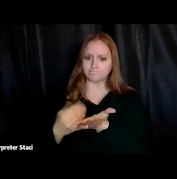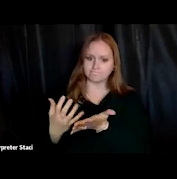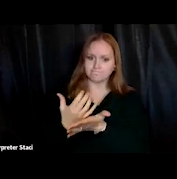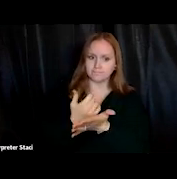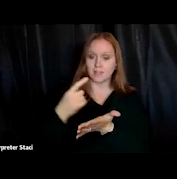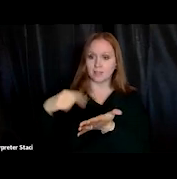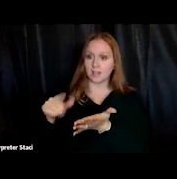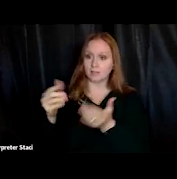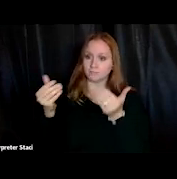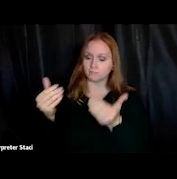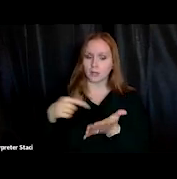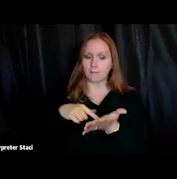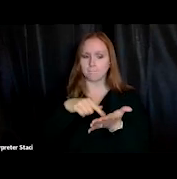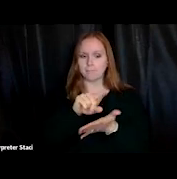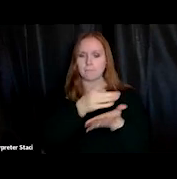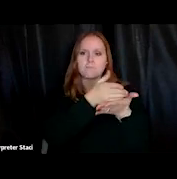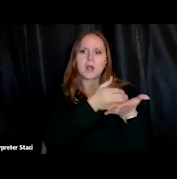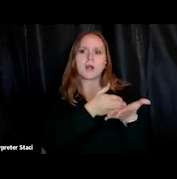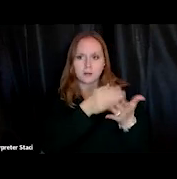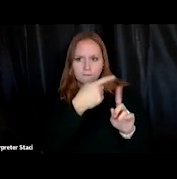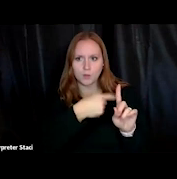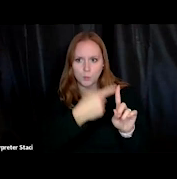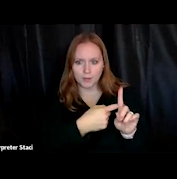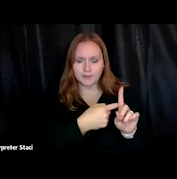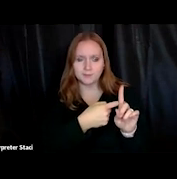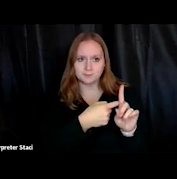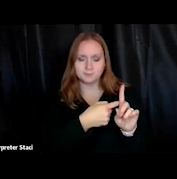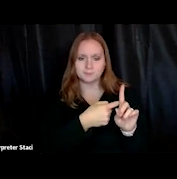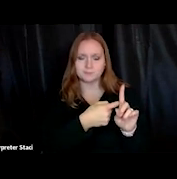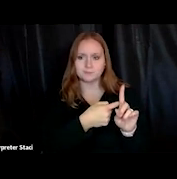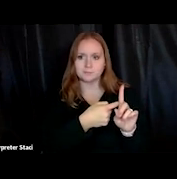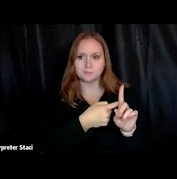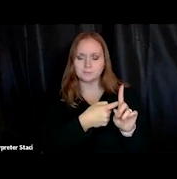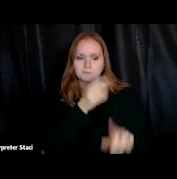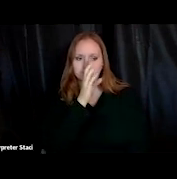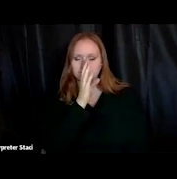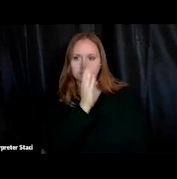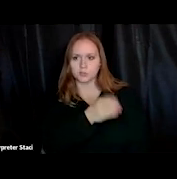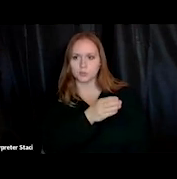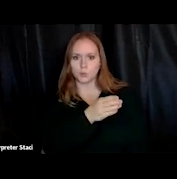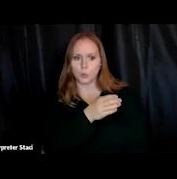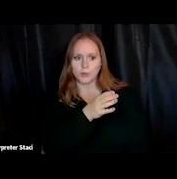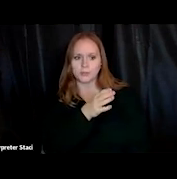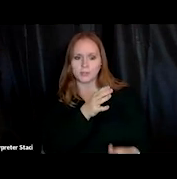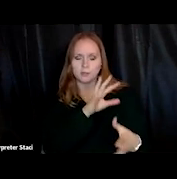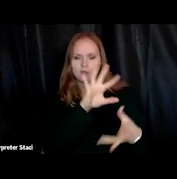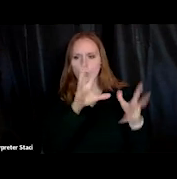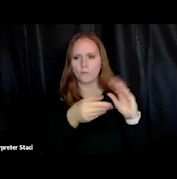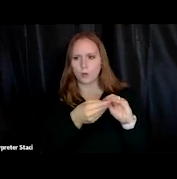of their rent towards their overall portion of rent on a monthly basis.